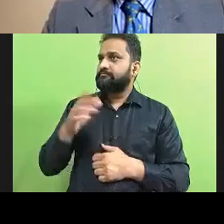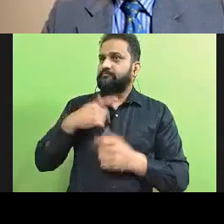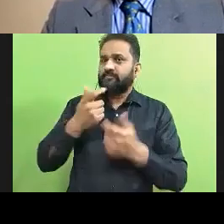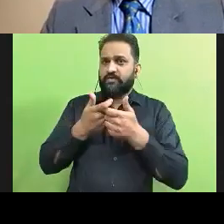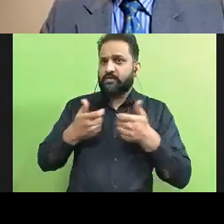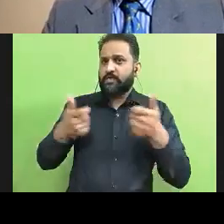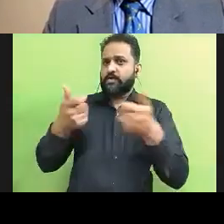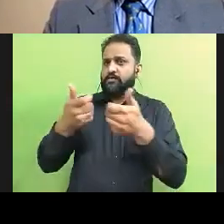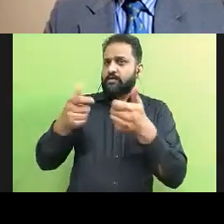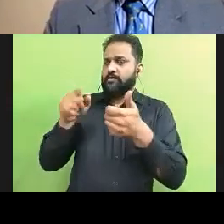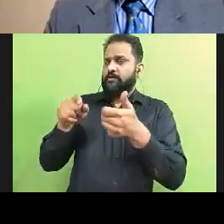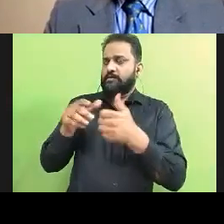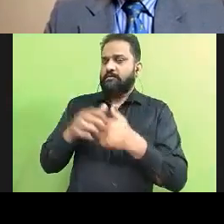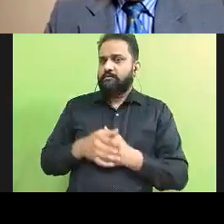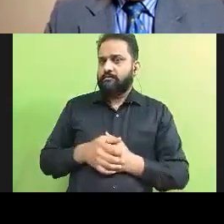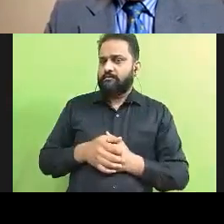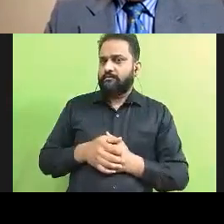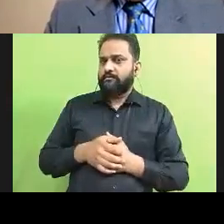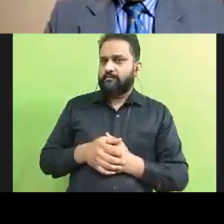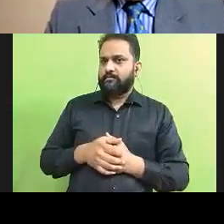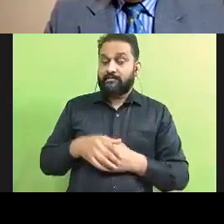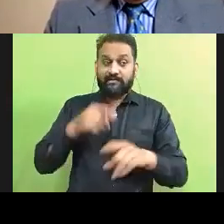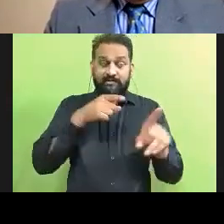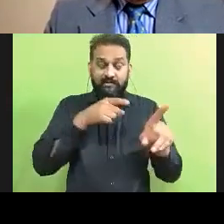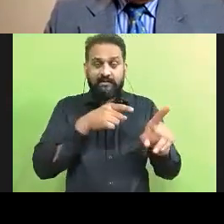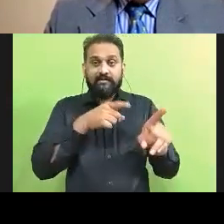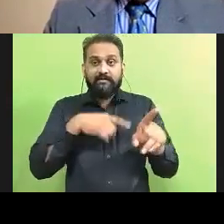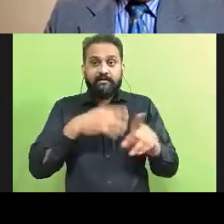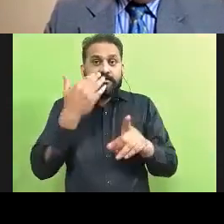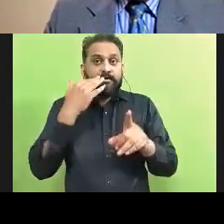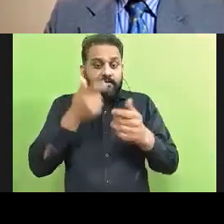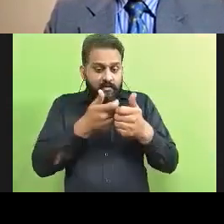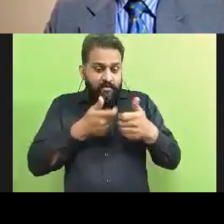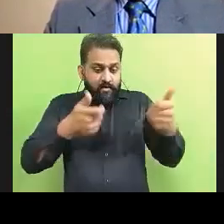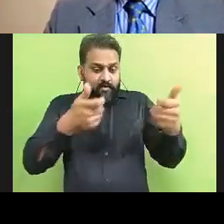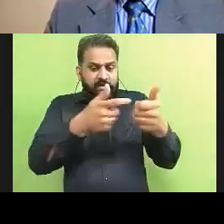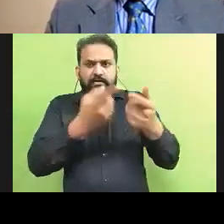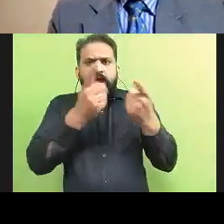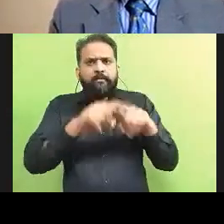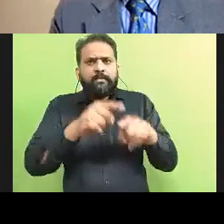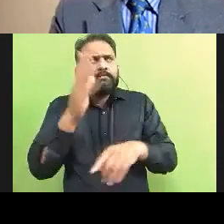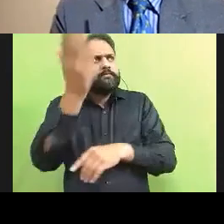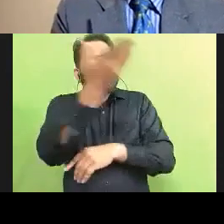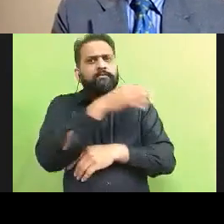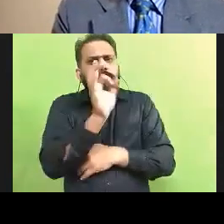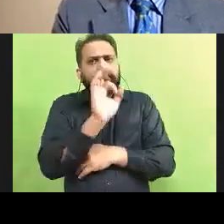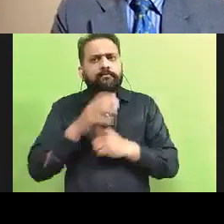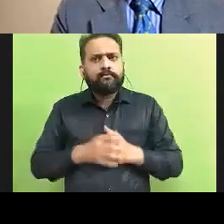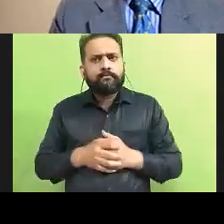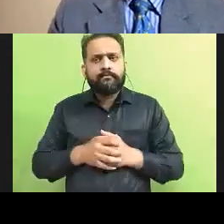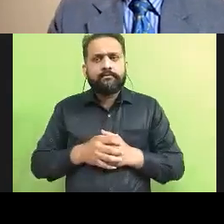now on that day the conference didn't happen conference happened sometime earlier